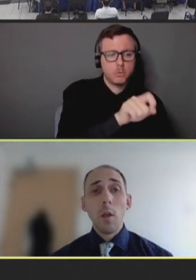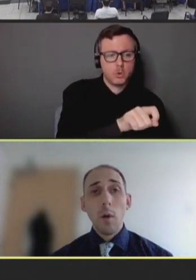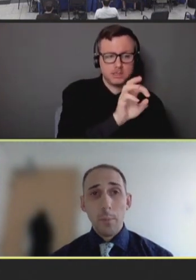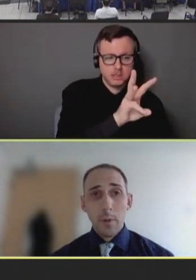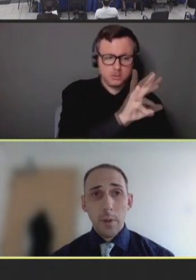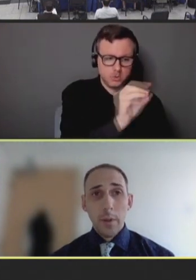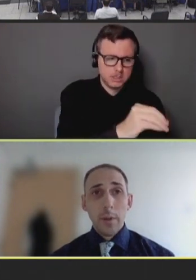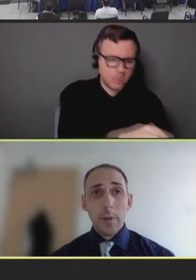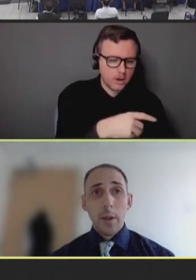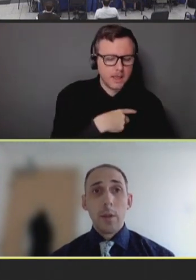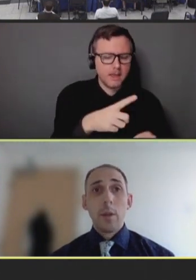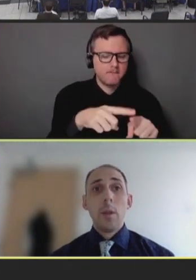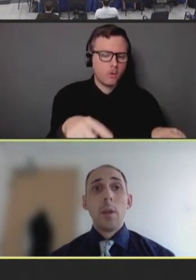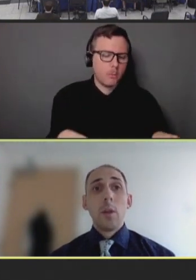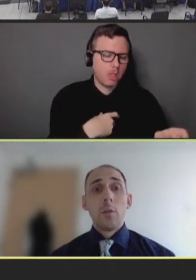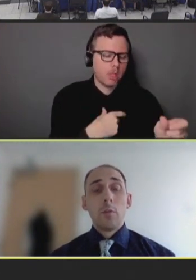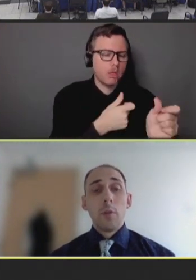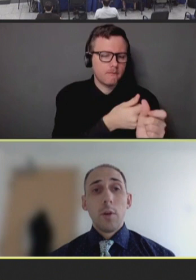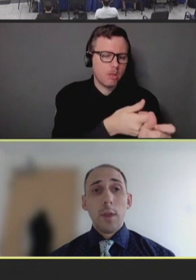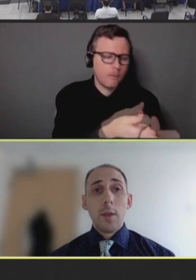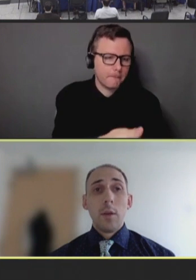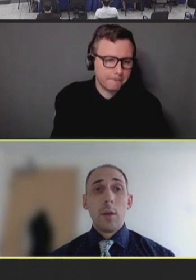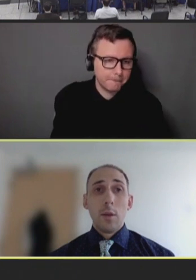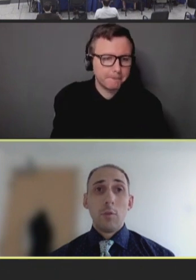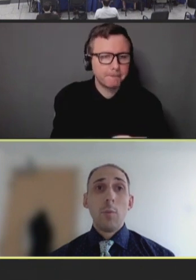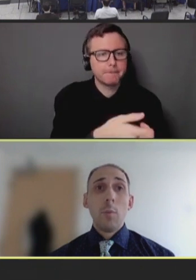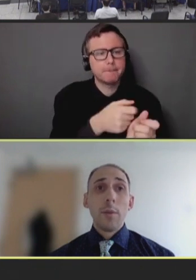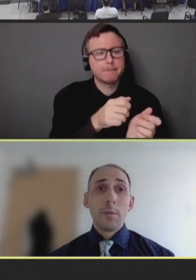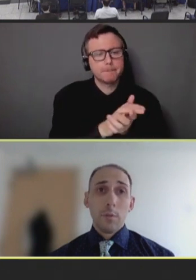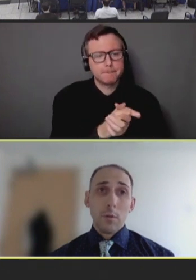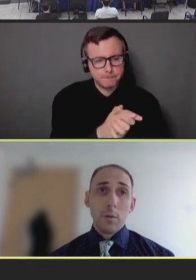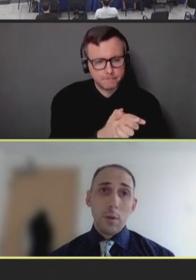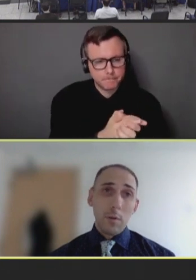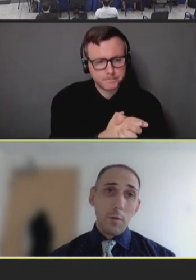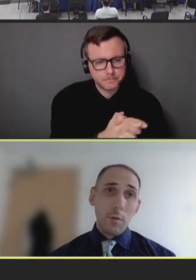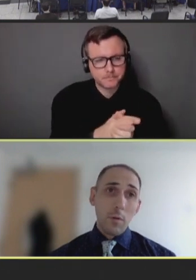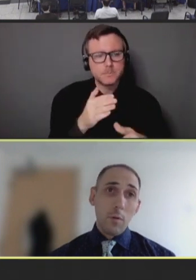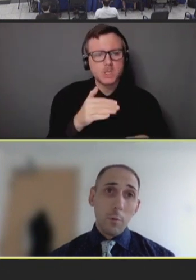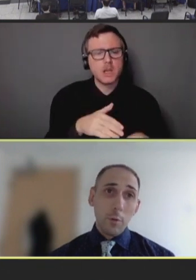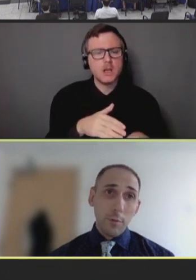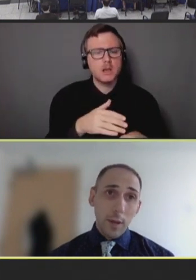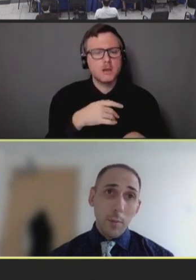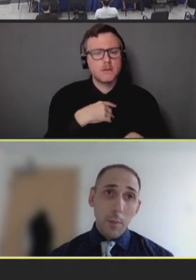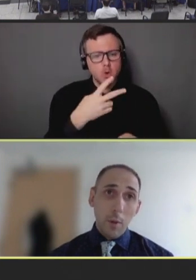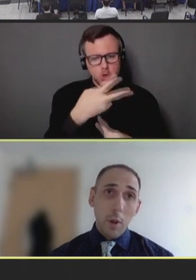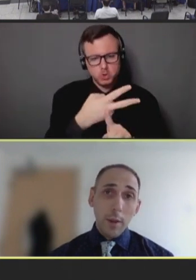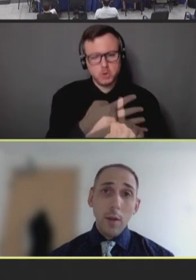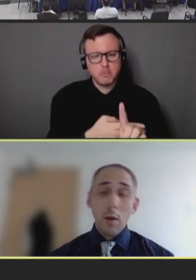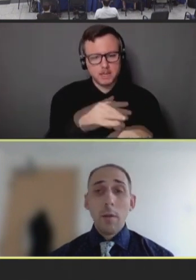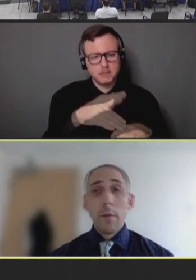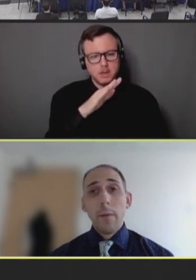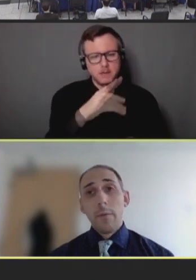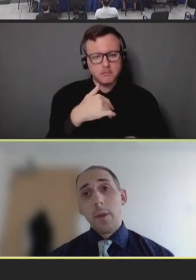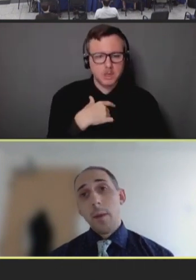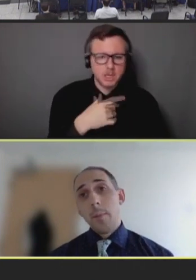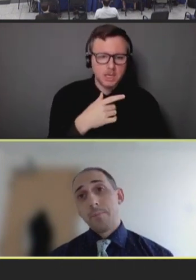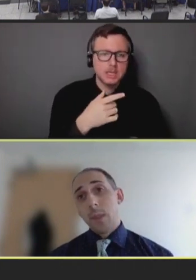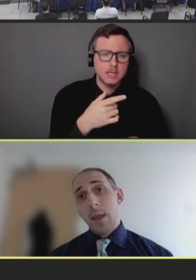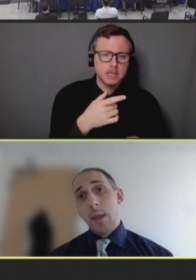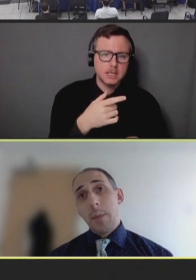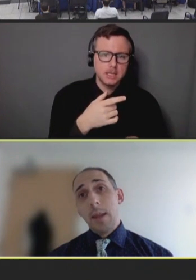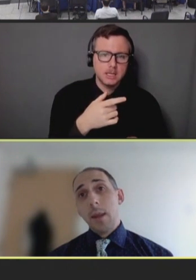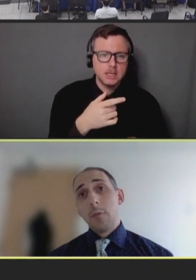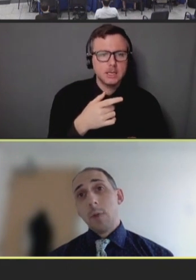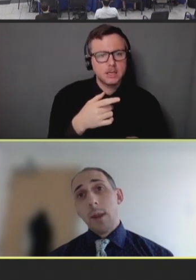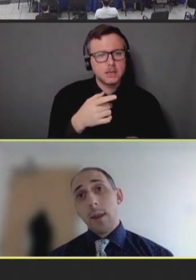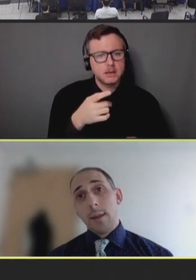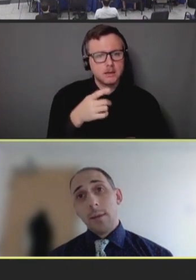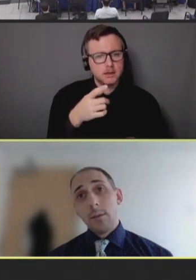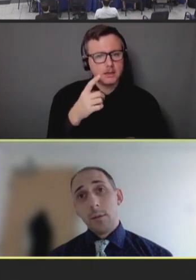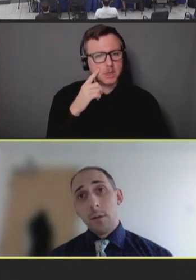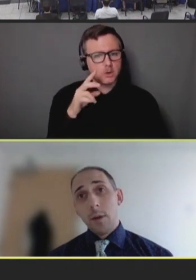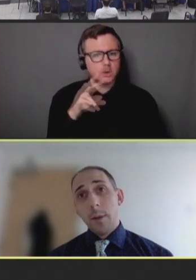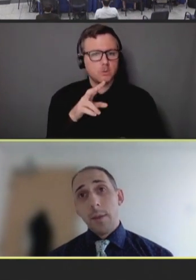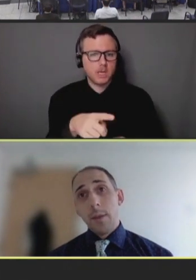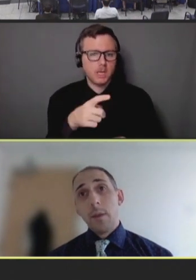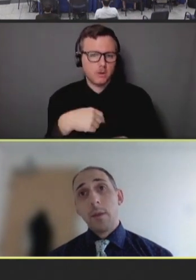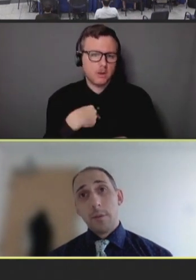Greater than two months for the former study Polack et al. and a median of 28 days by the